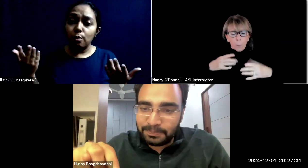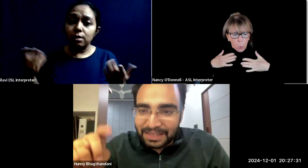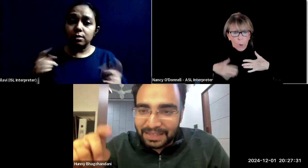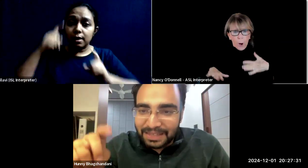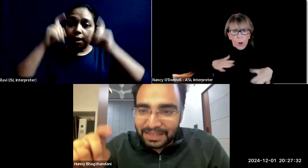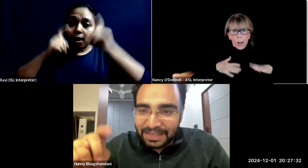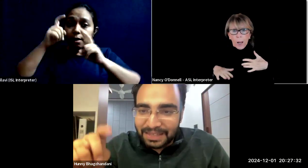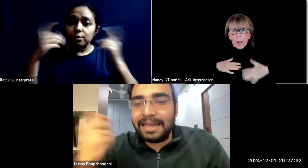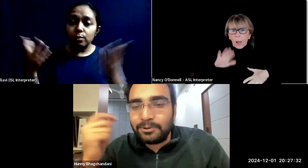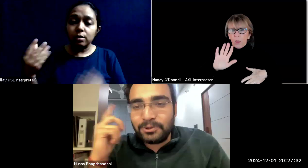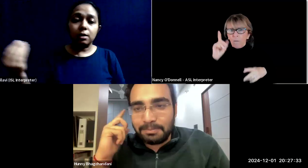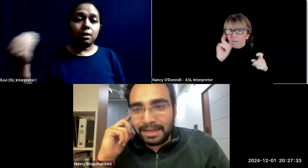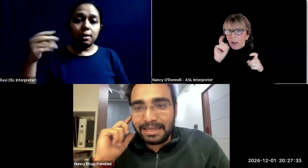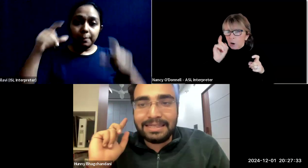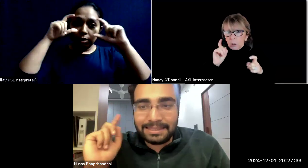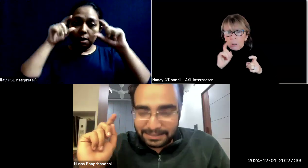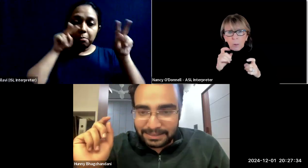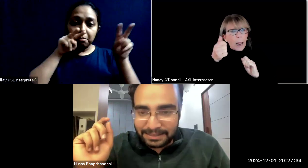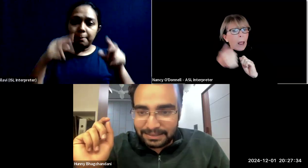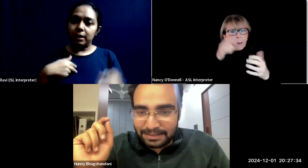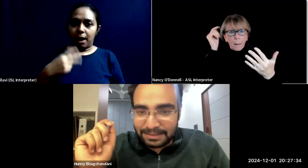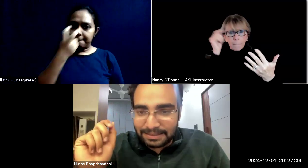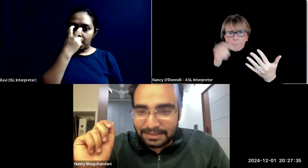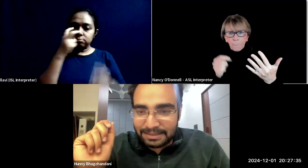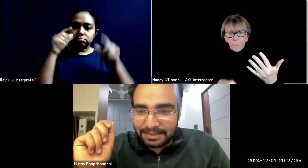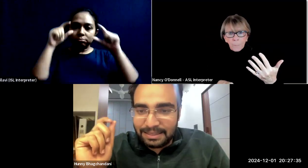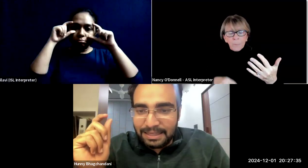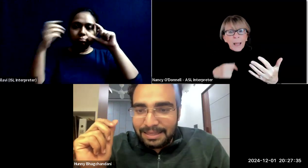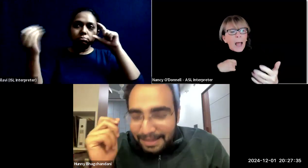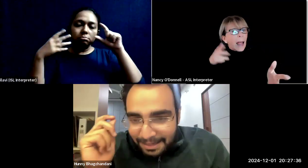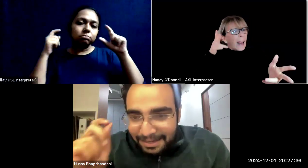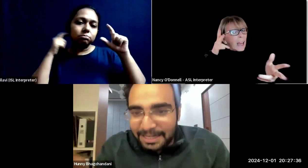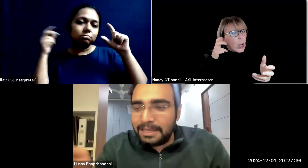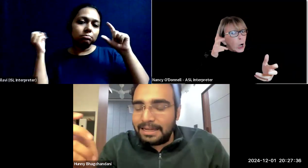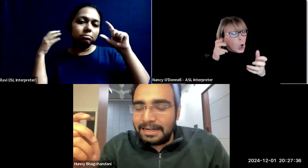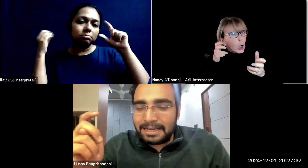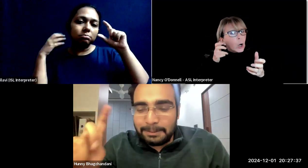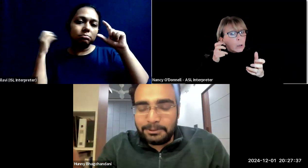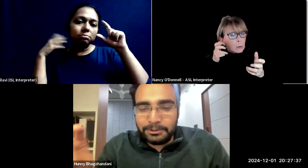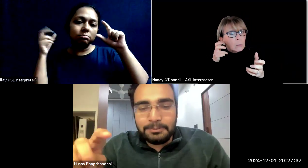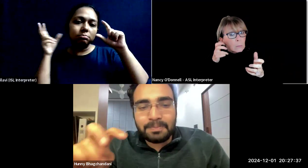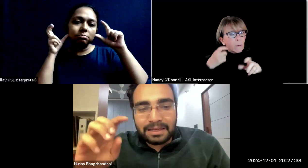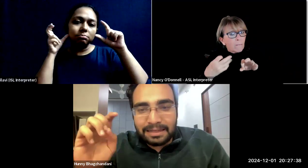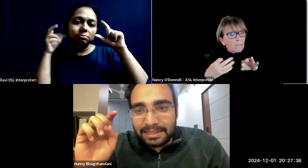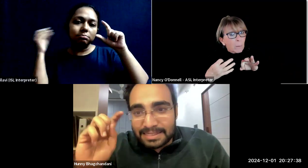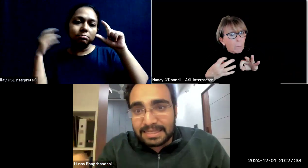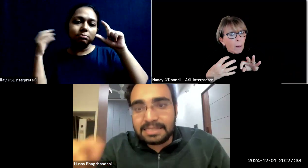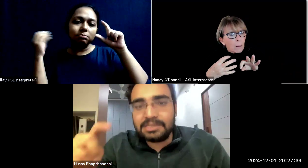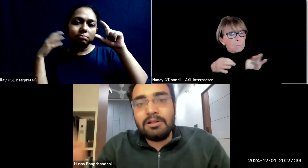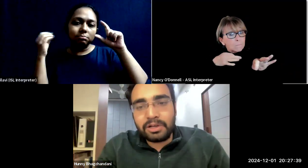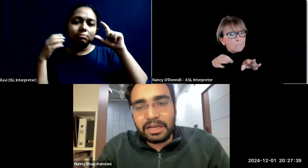Everything I get to know in my ears. Let me come to you.